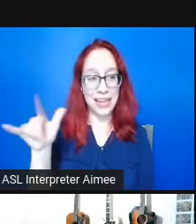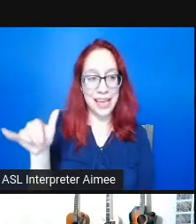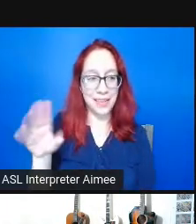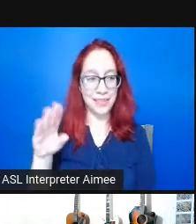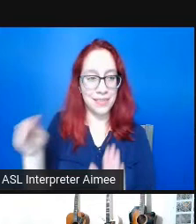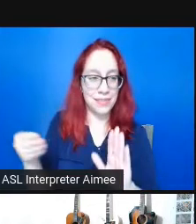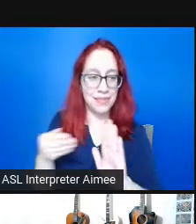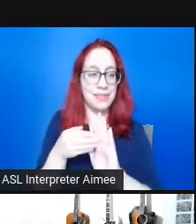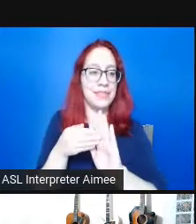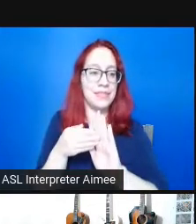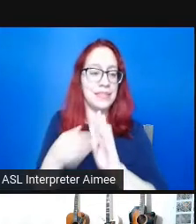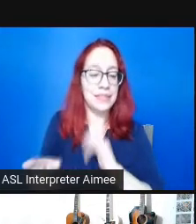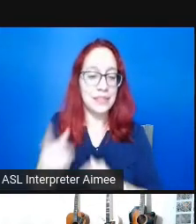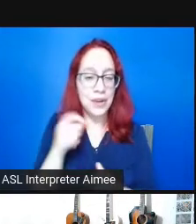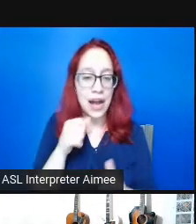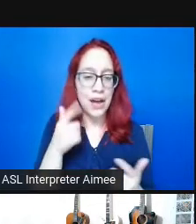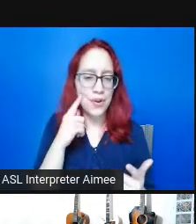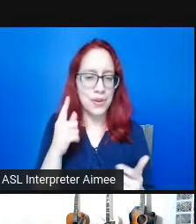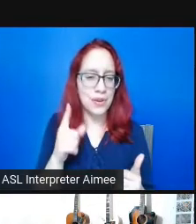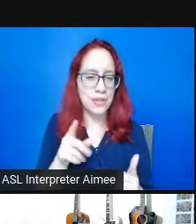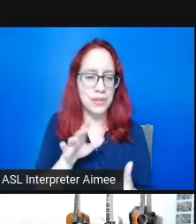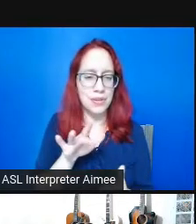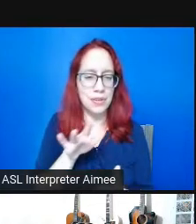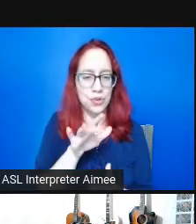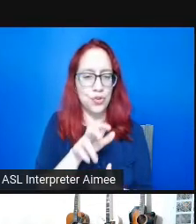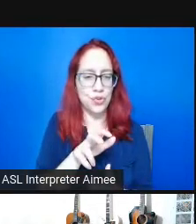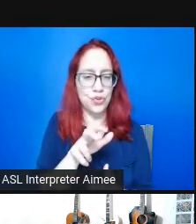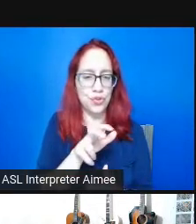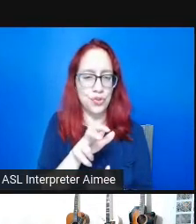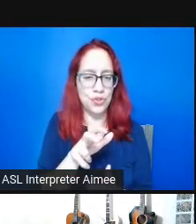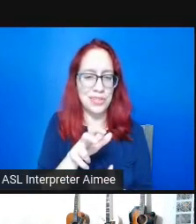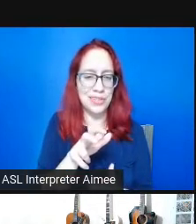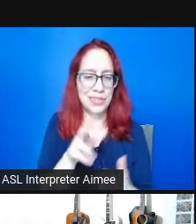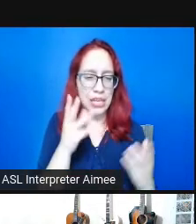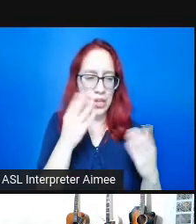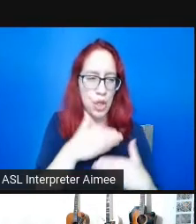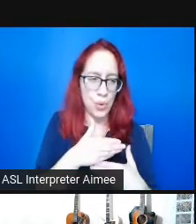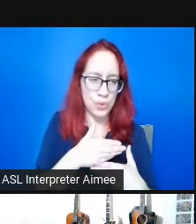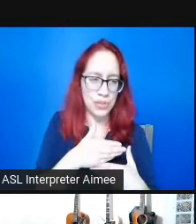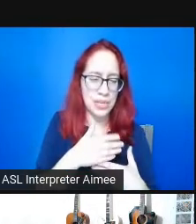The first one, I don't know why the hover means it disappears. I'll have to investigate further why that is.